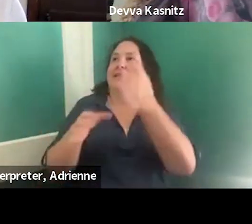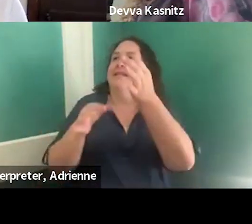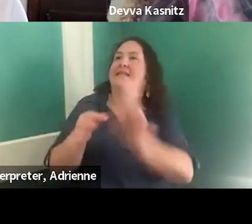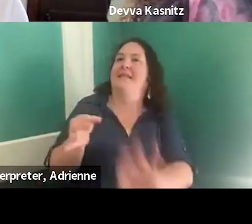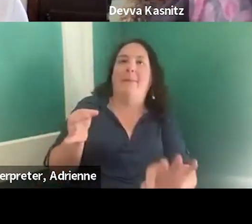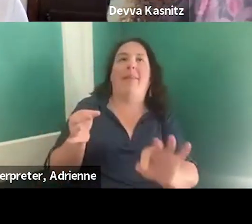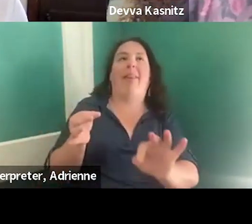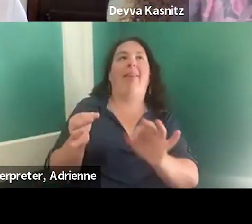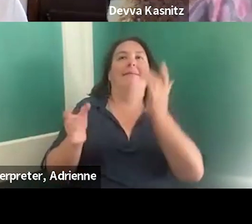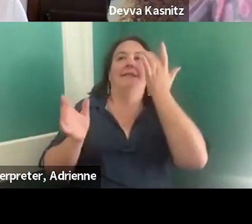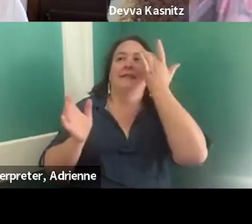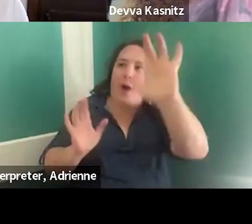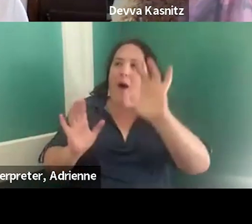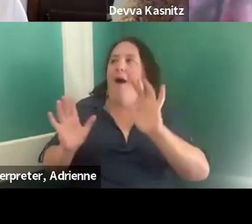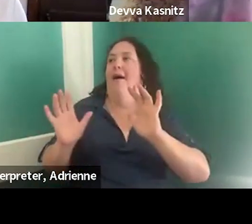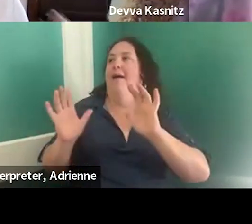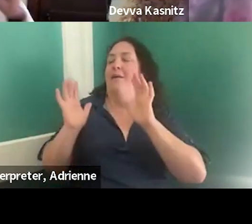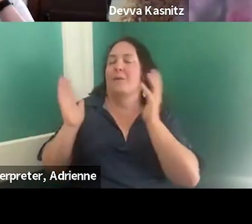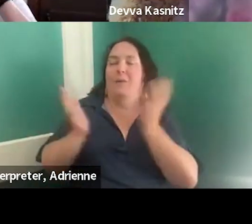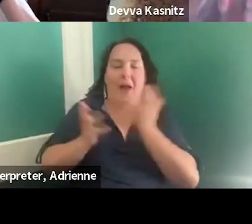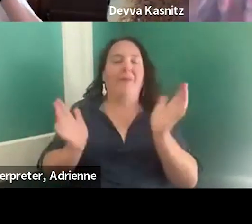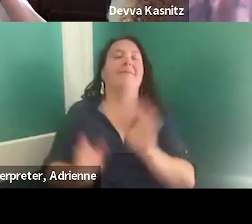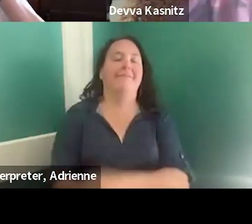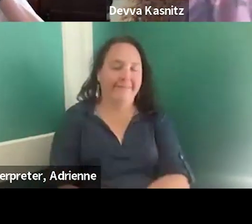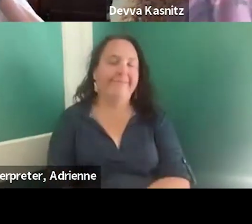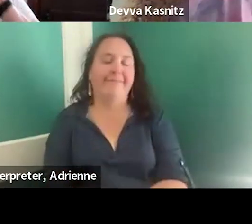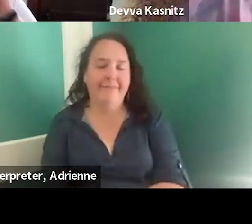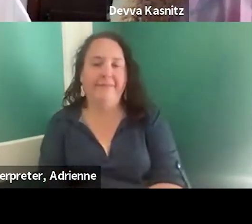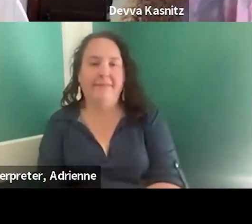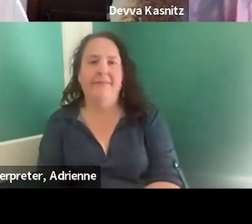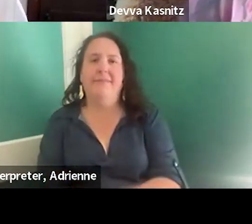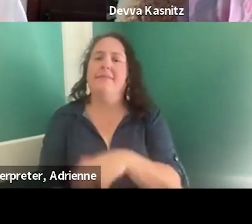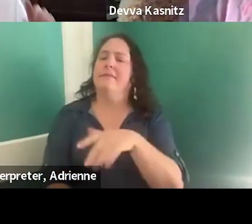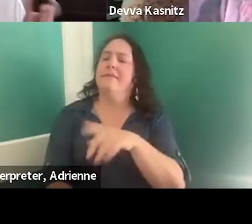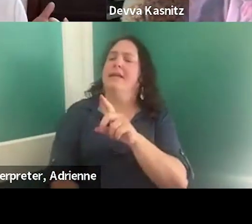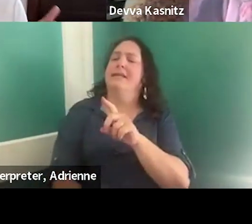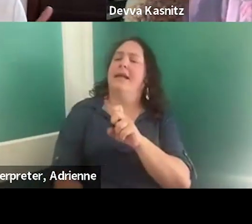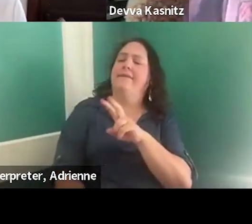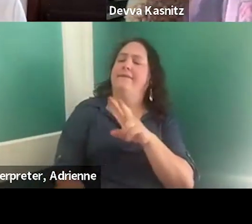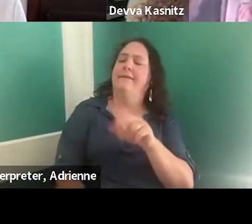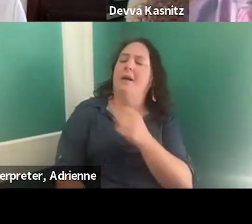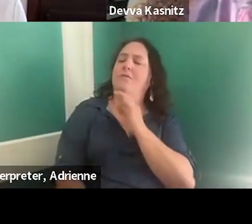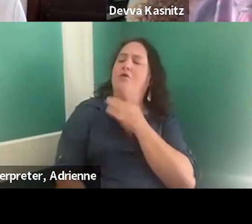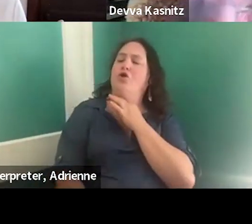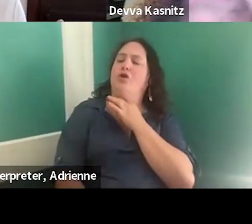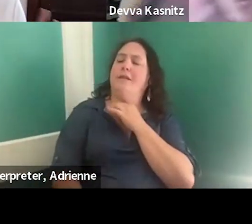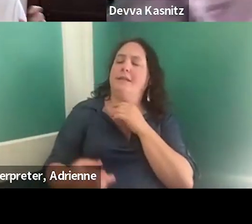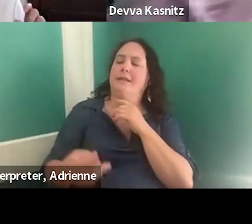Thank you, Devva, does anything come to mind with the second part of this question, which